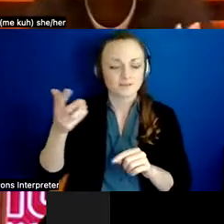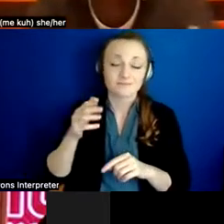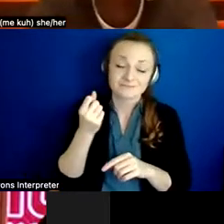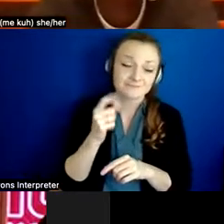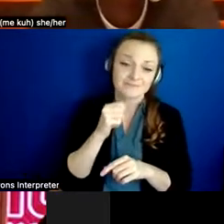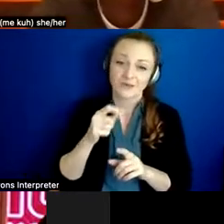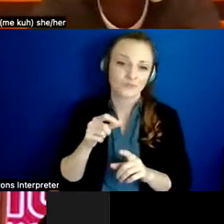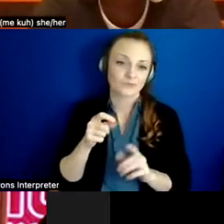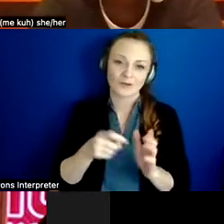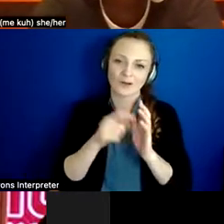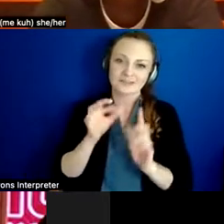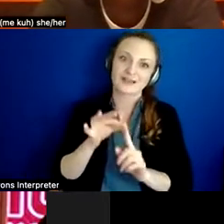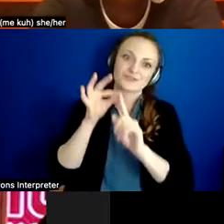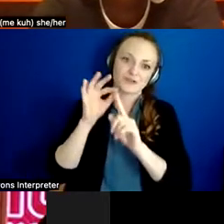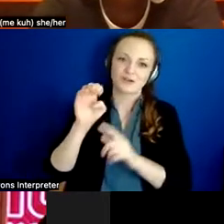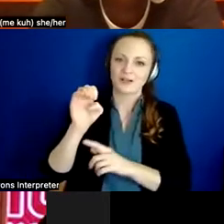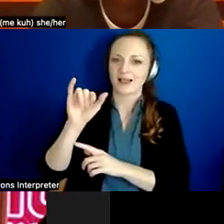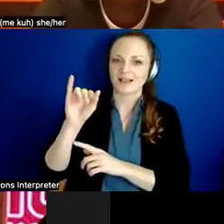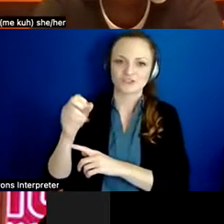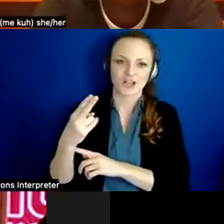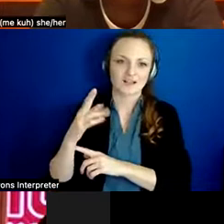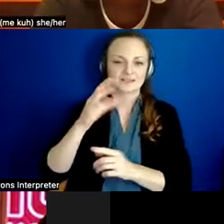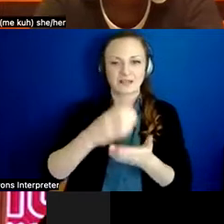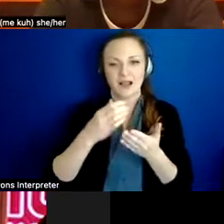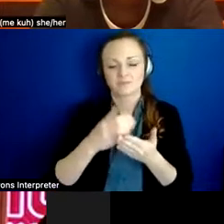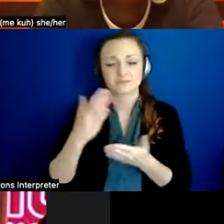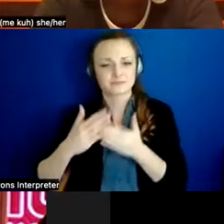20:08:34 But some people don't have a special one that you can just do whatever it doesn't